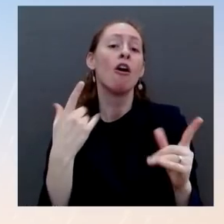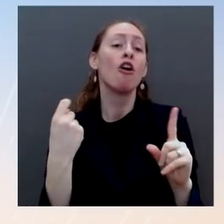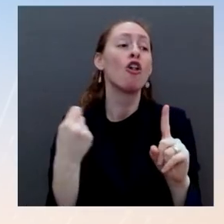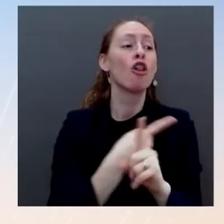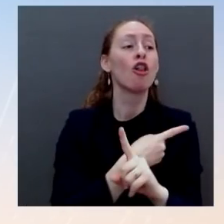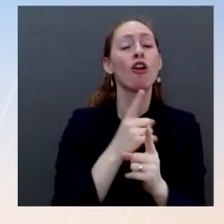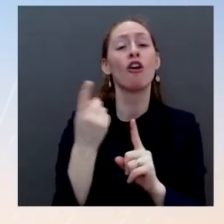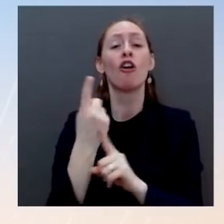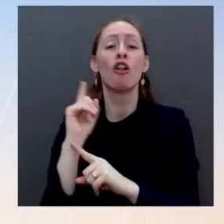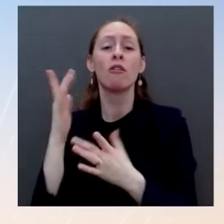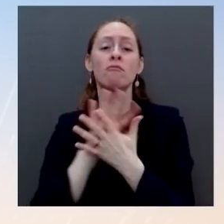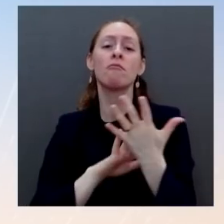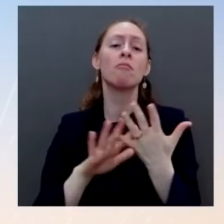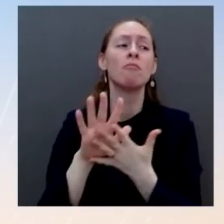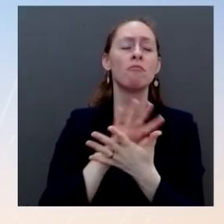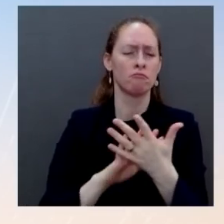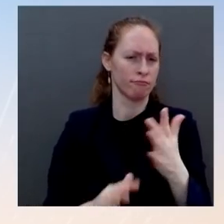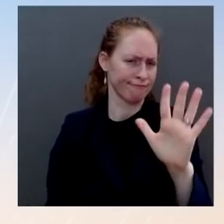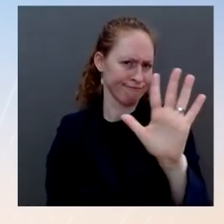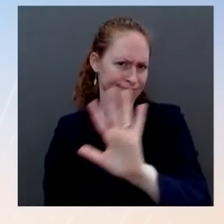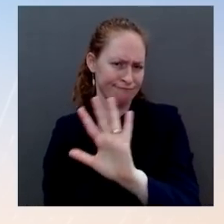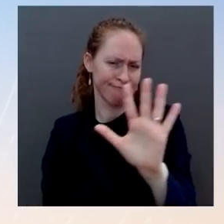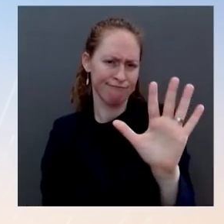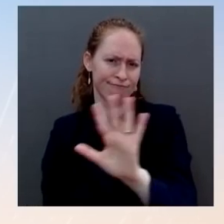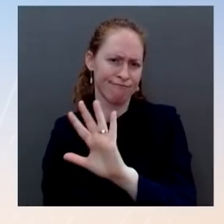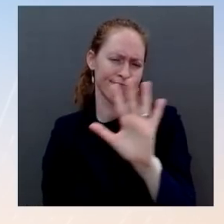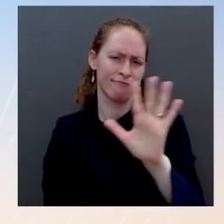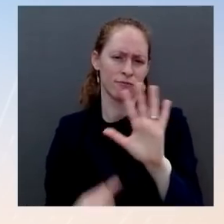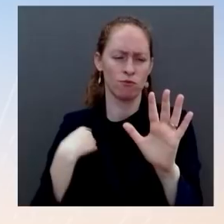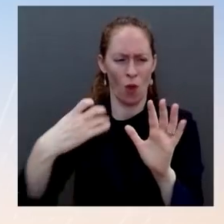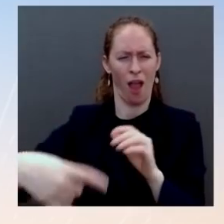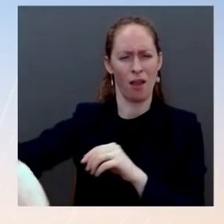And today is a reminder of that. The Press: And, kind of, on a different topic: